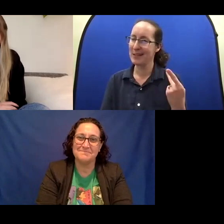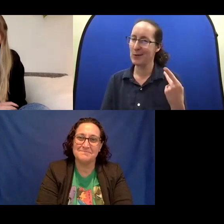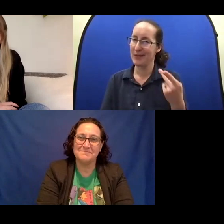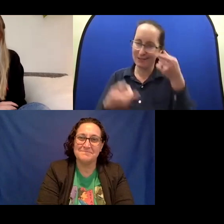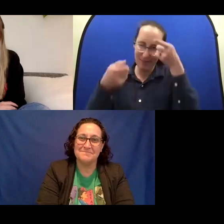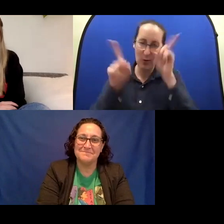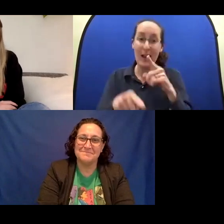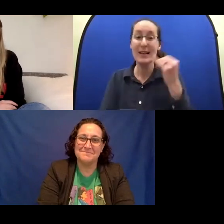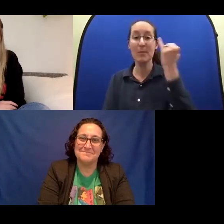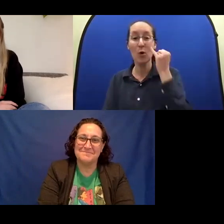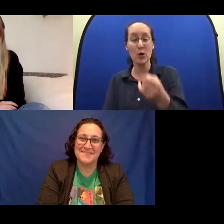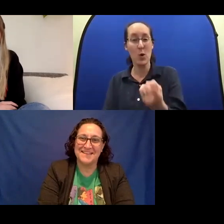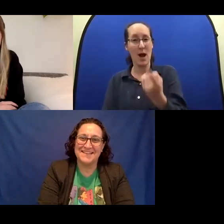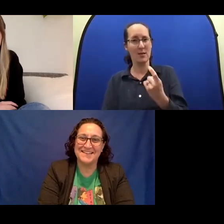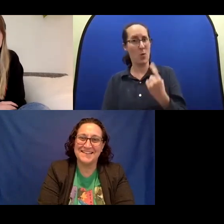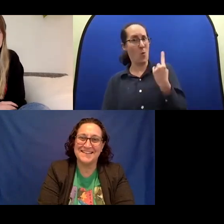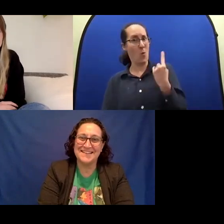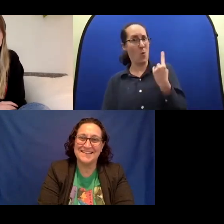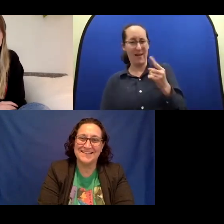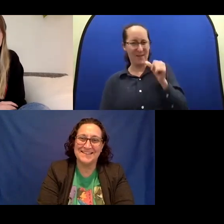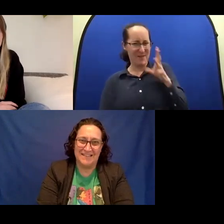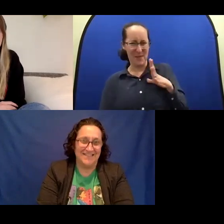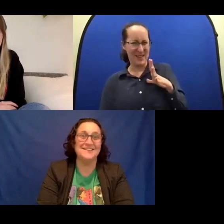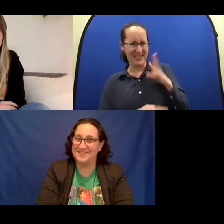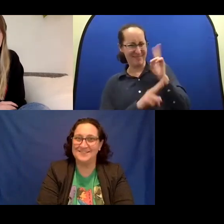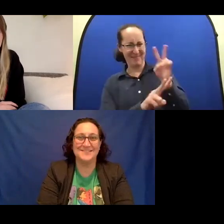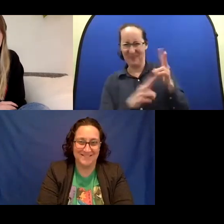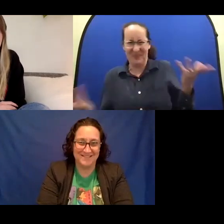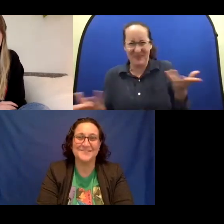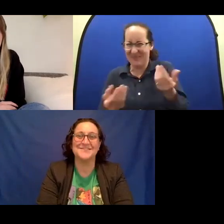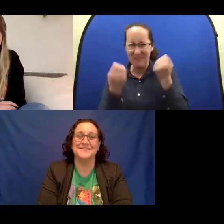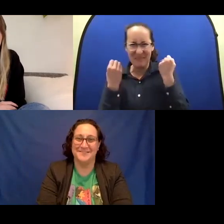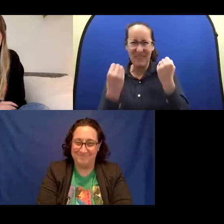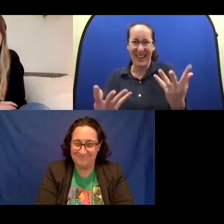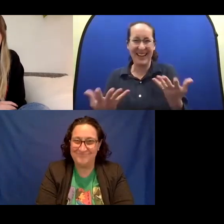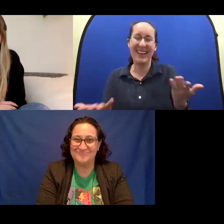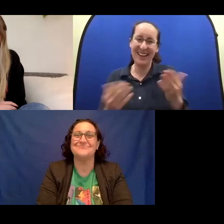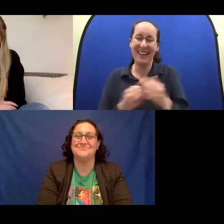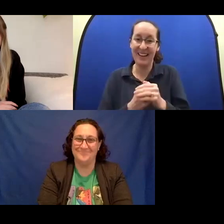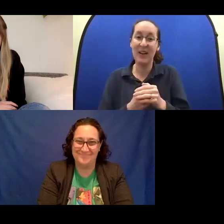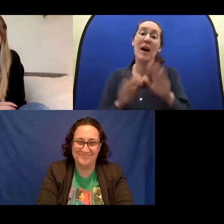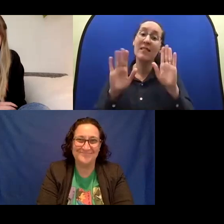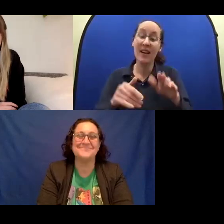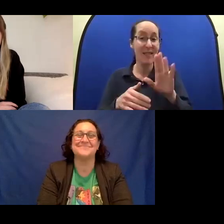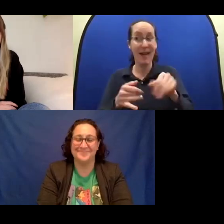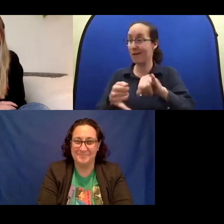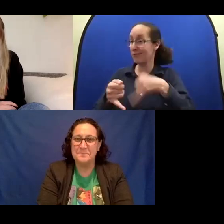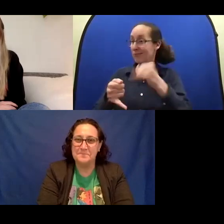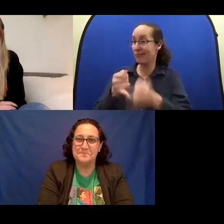choose either, there's just too many. But that is our last question so that wraps up